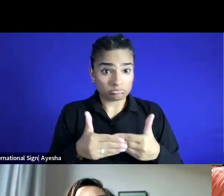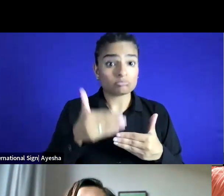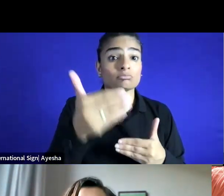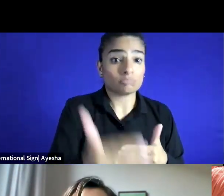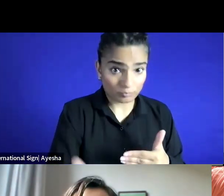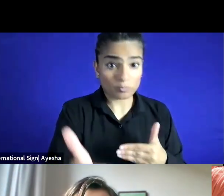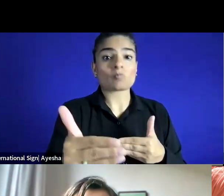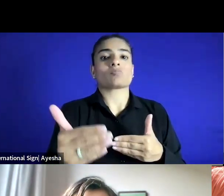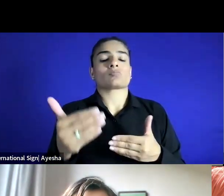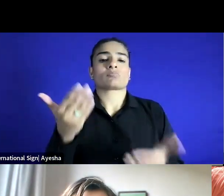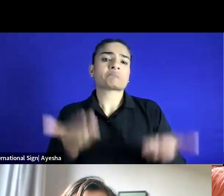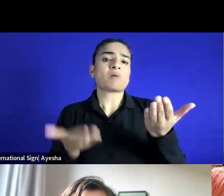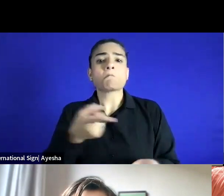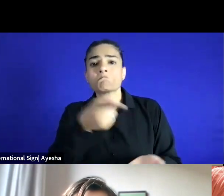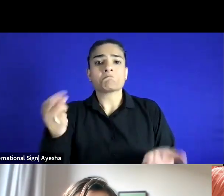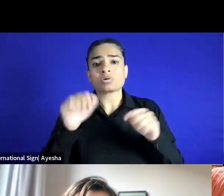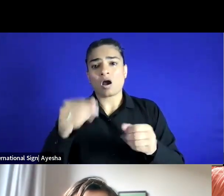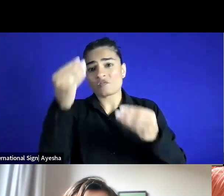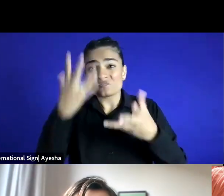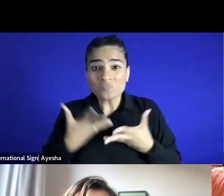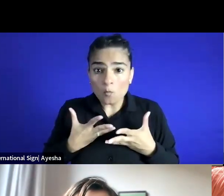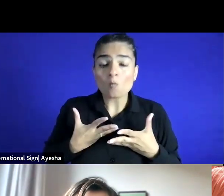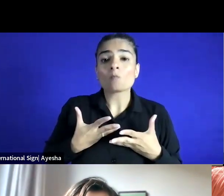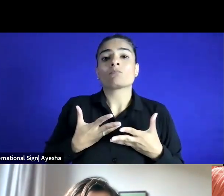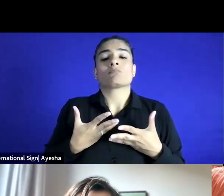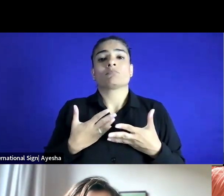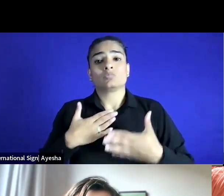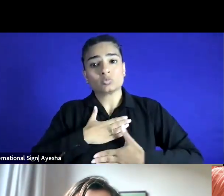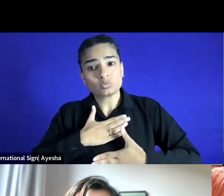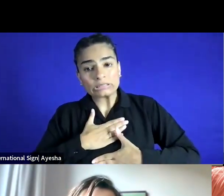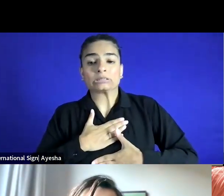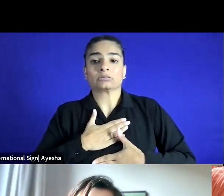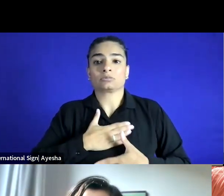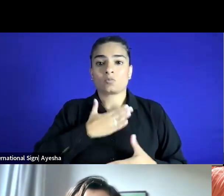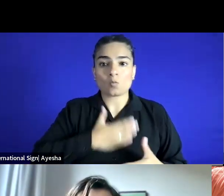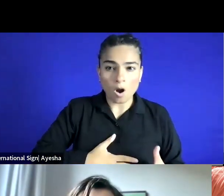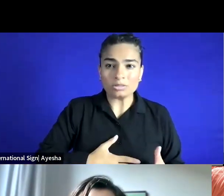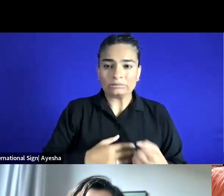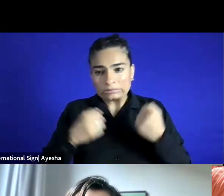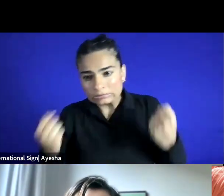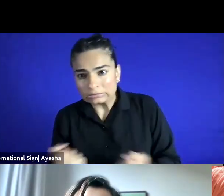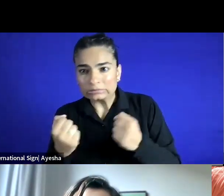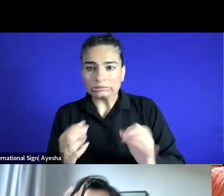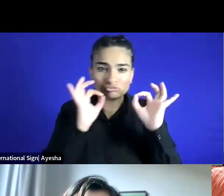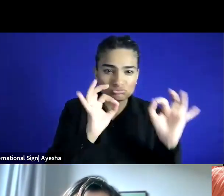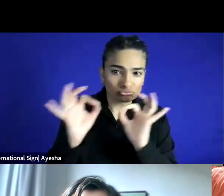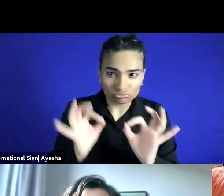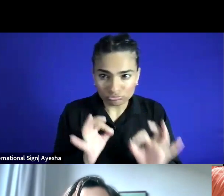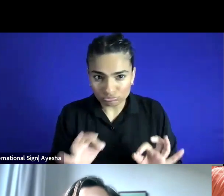as, as we are making all the efforts to make sure that all of us, are able to be in the forum, we do hear about things like, oh,